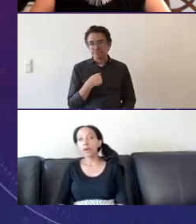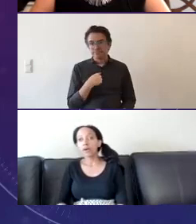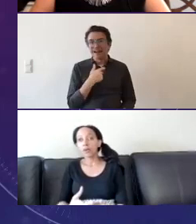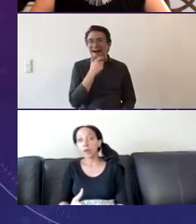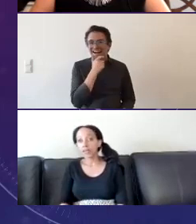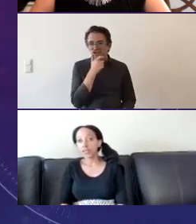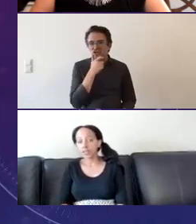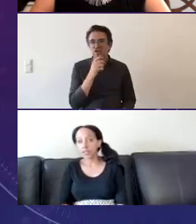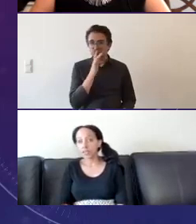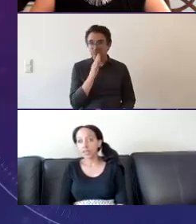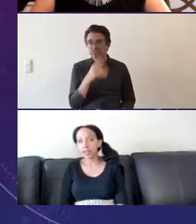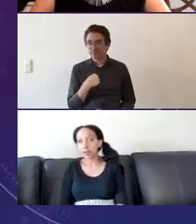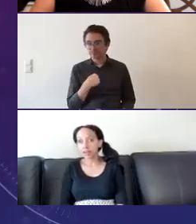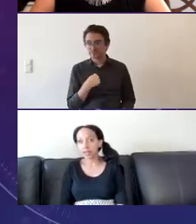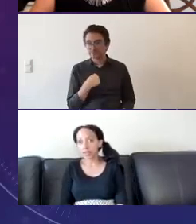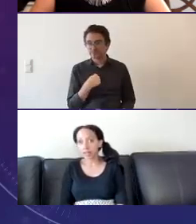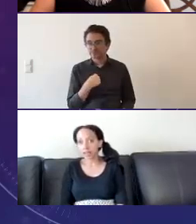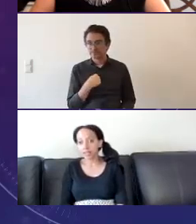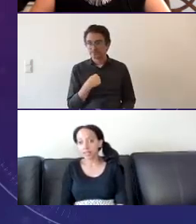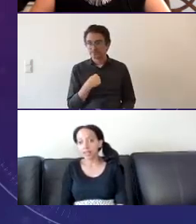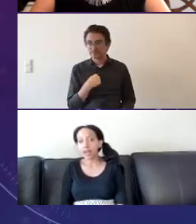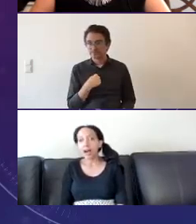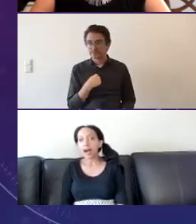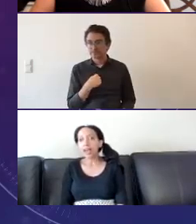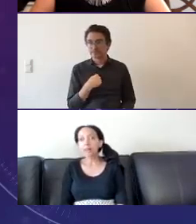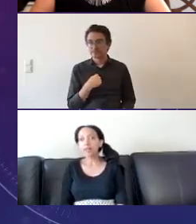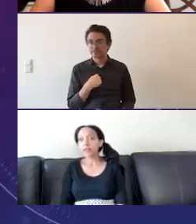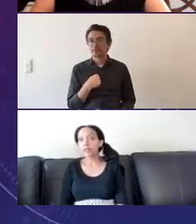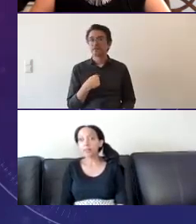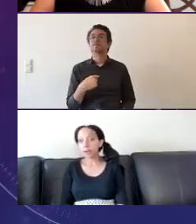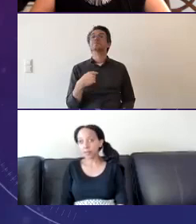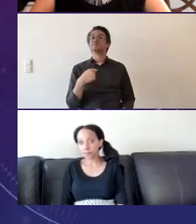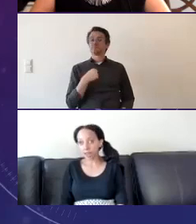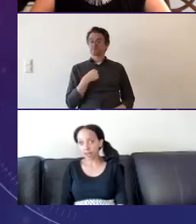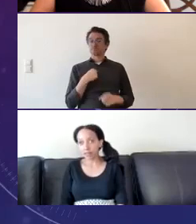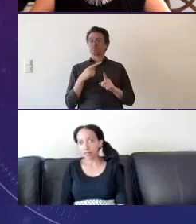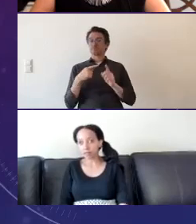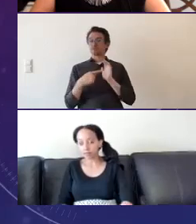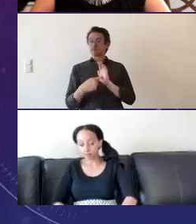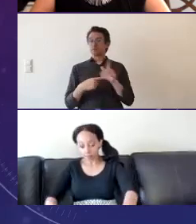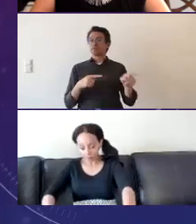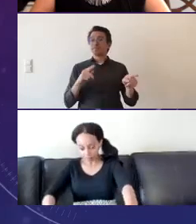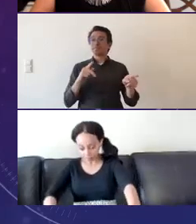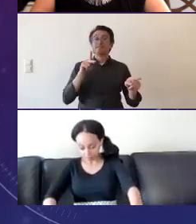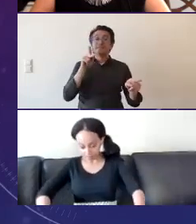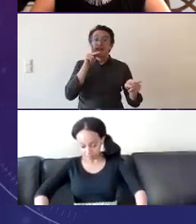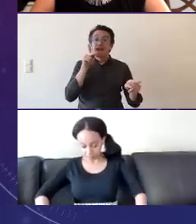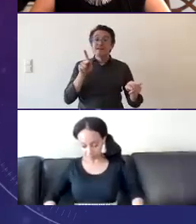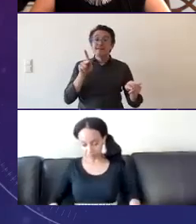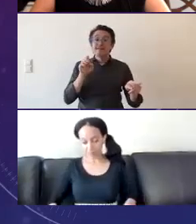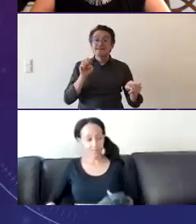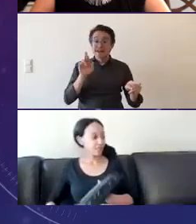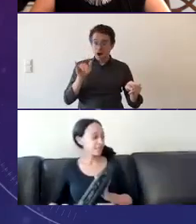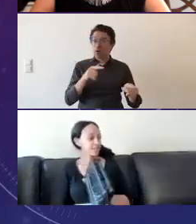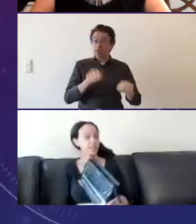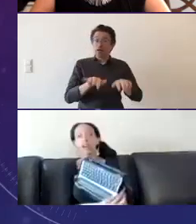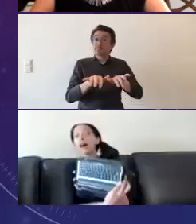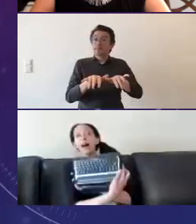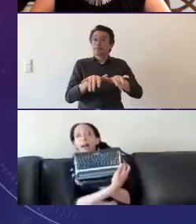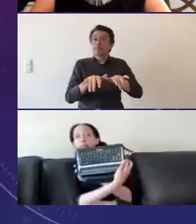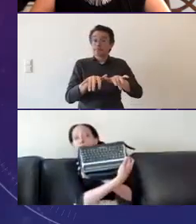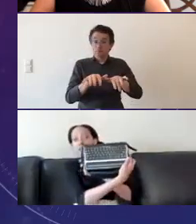questions that you all are gonna send I am using Braille for that I'm holding up